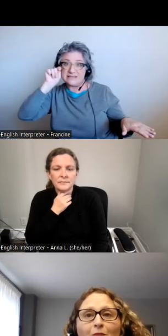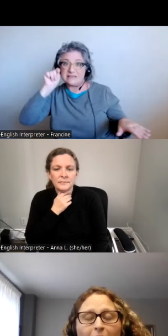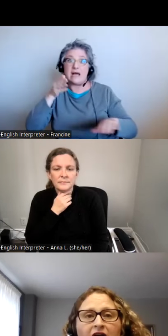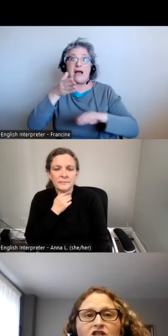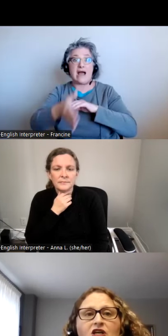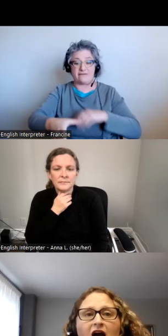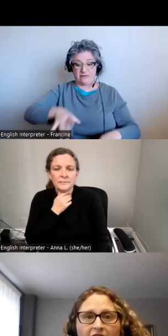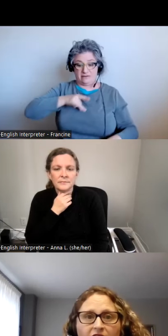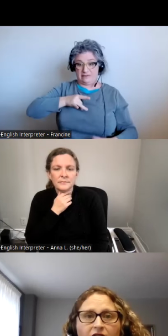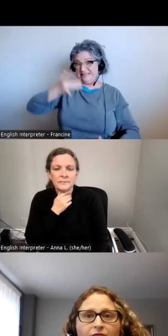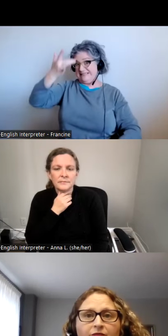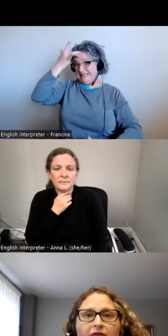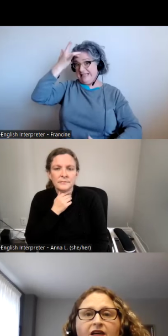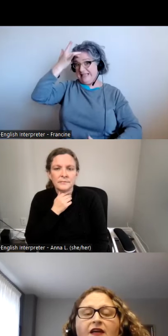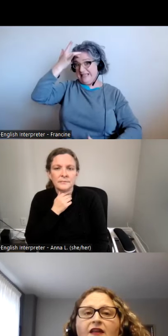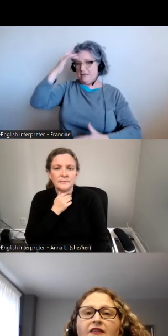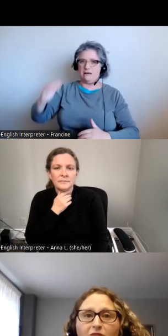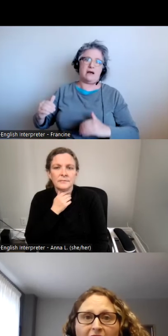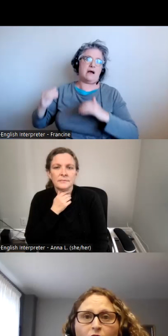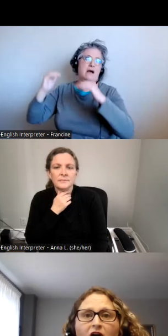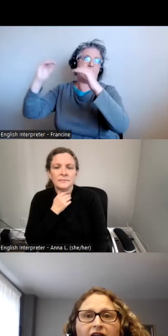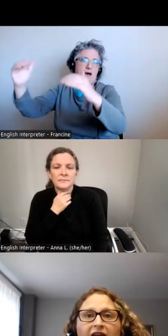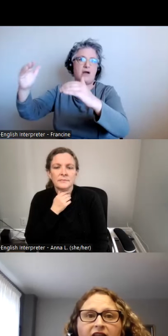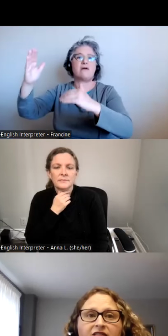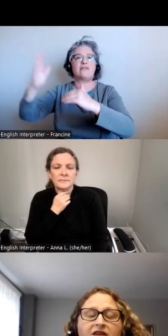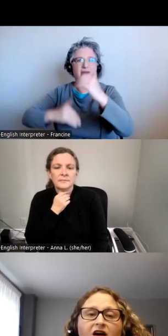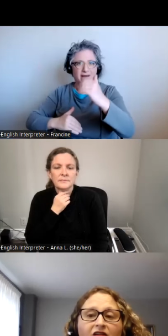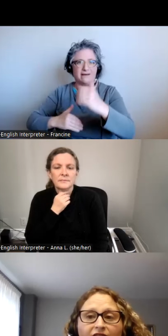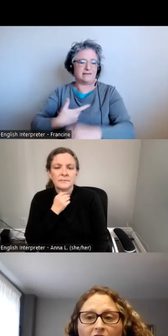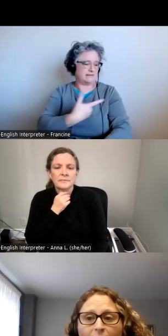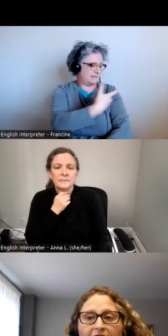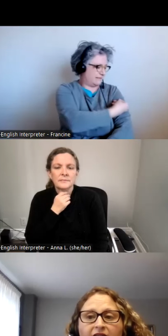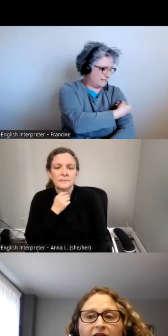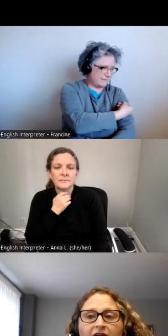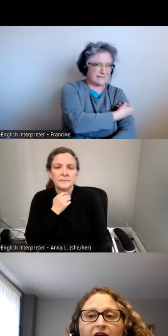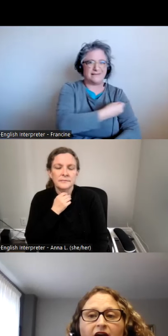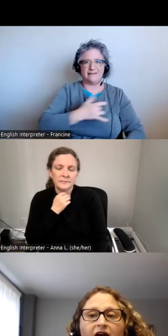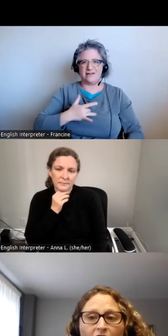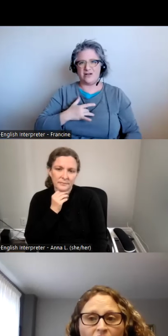myocarditis rates for children